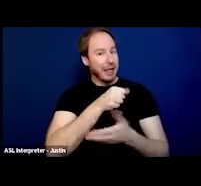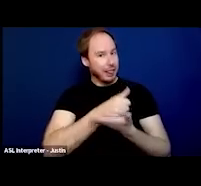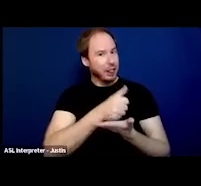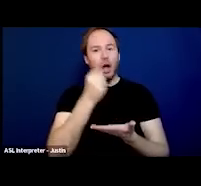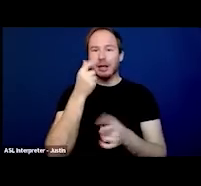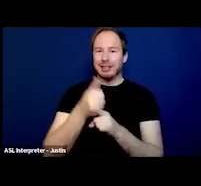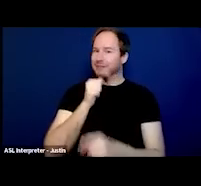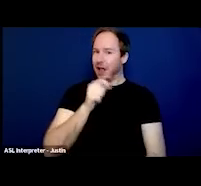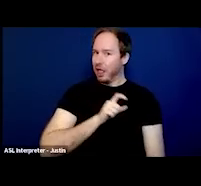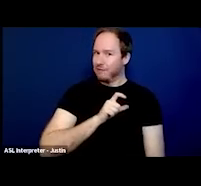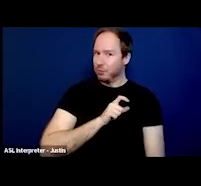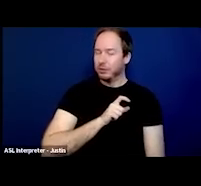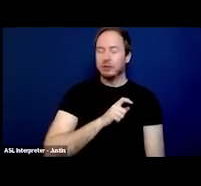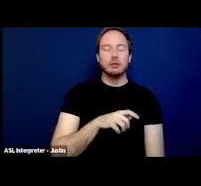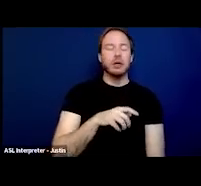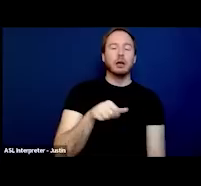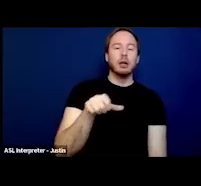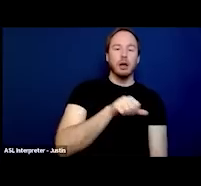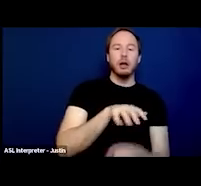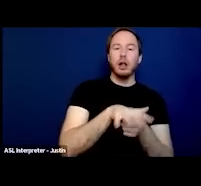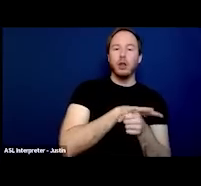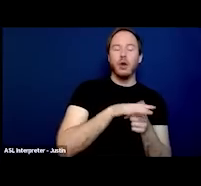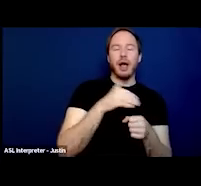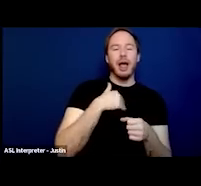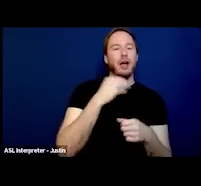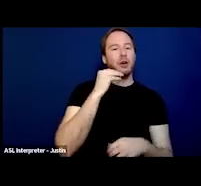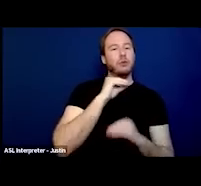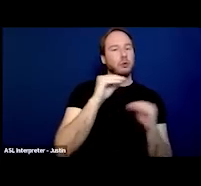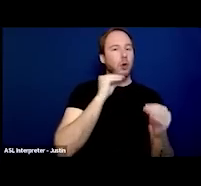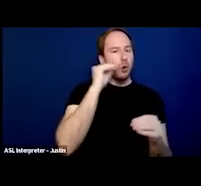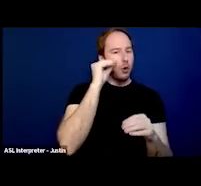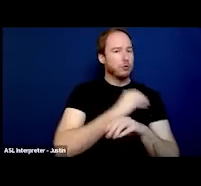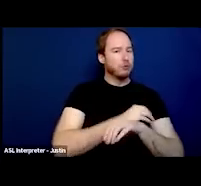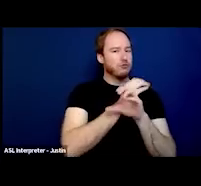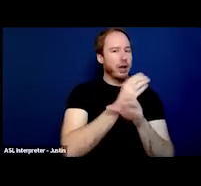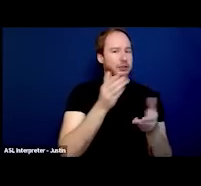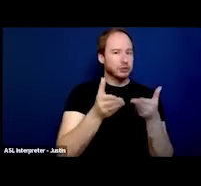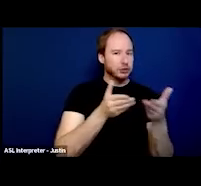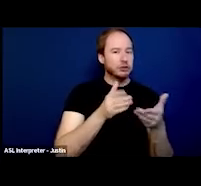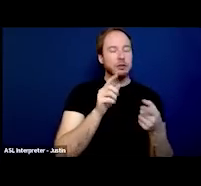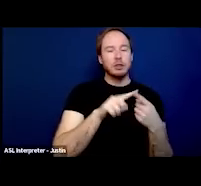Some locales also have homeless crisis services that can be accessed through 988 or 311,